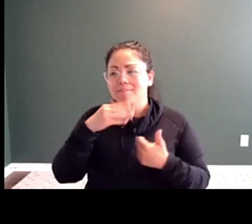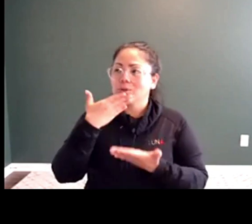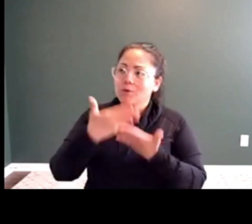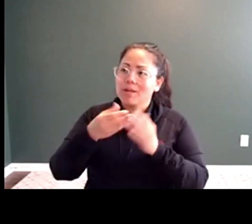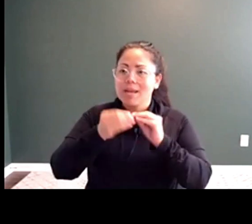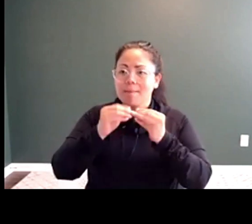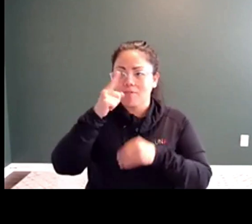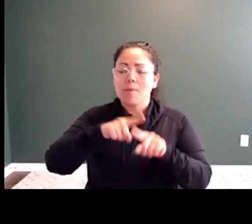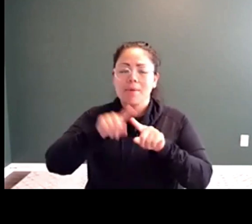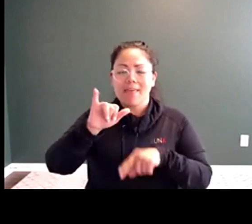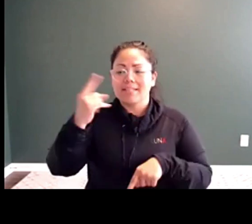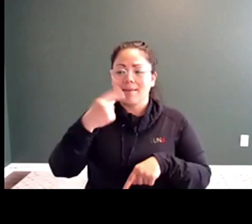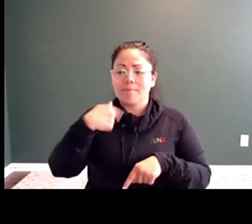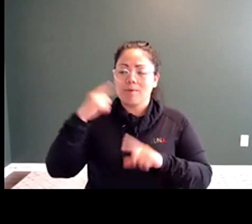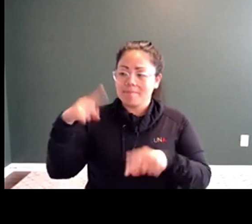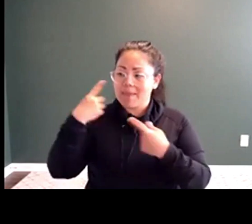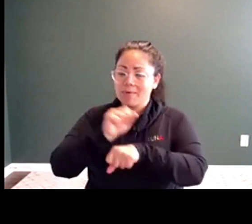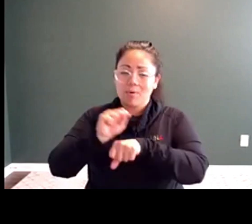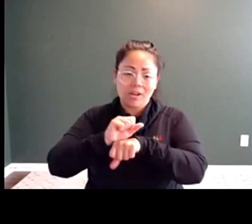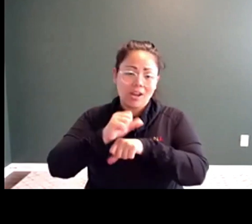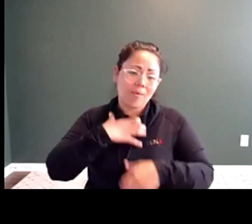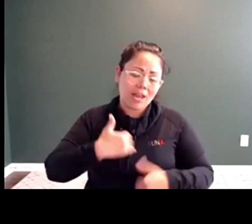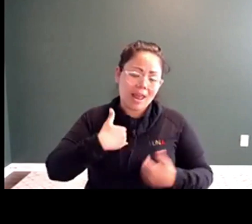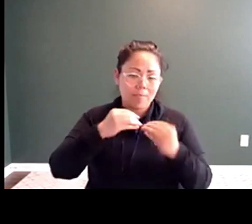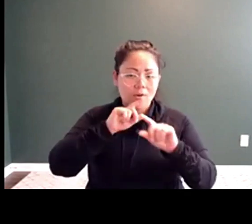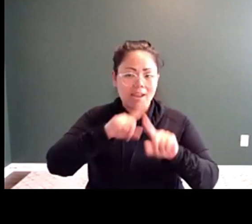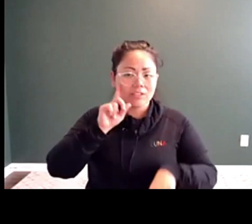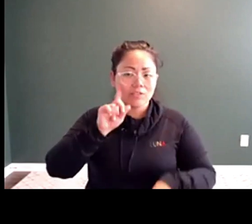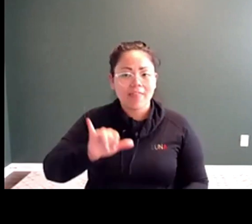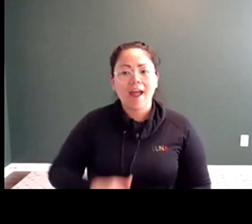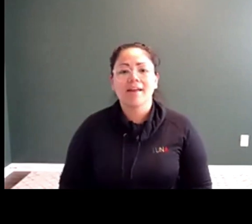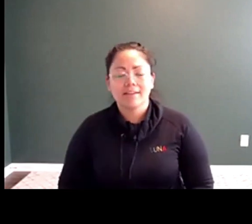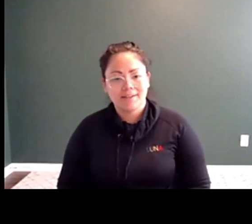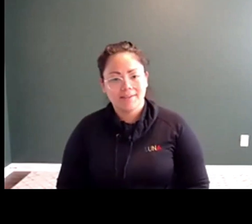but it's something that we've been working on and I wish I had more answers. Thank you.